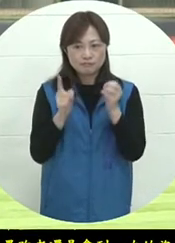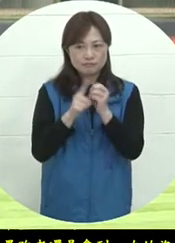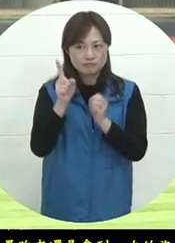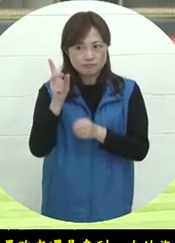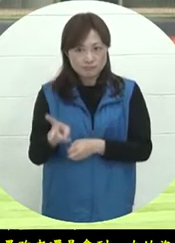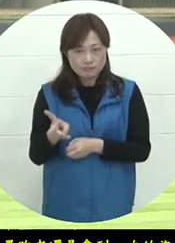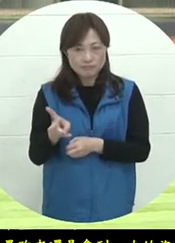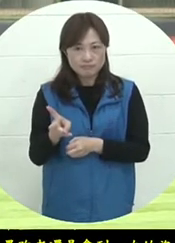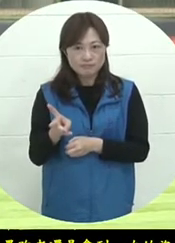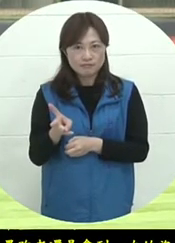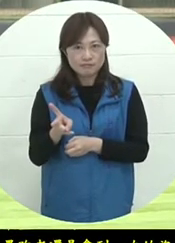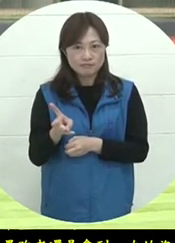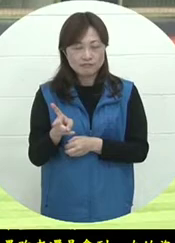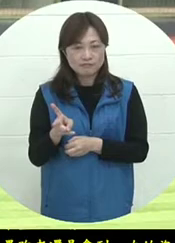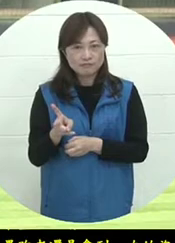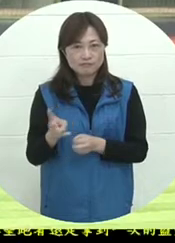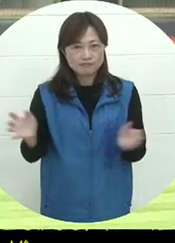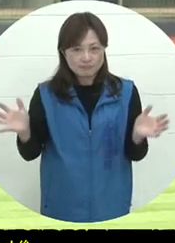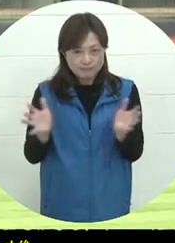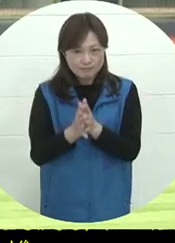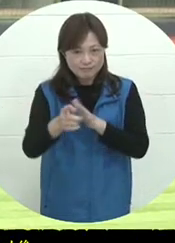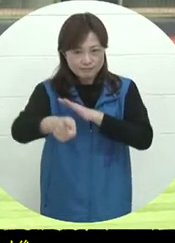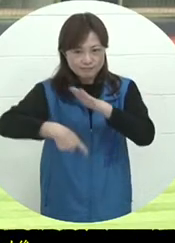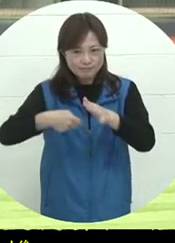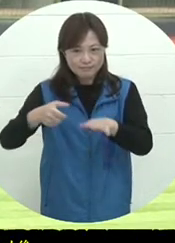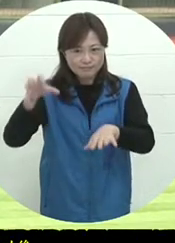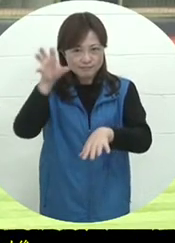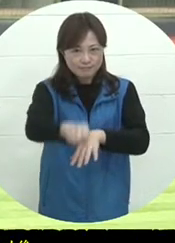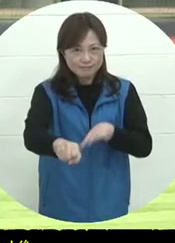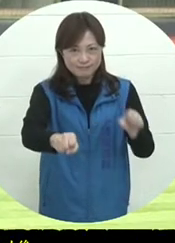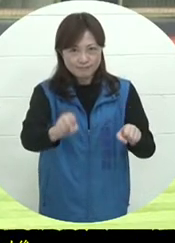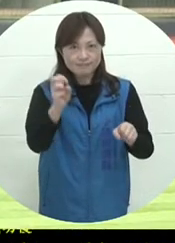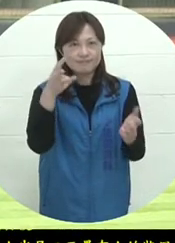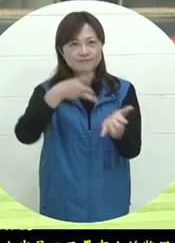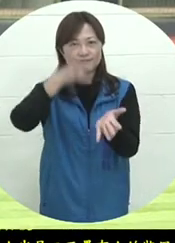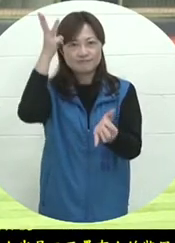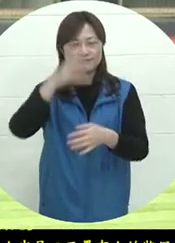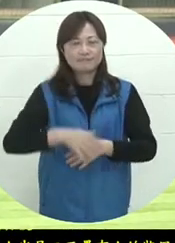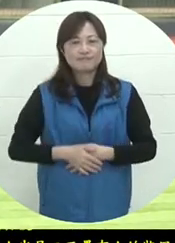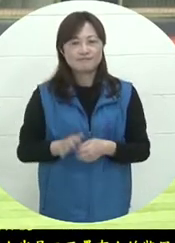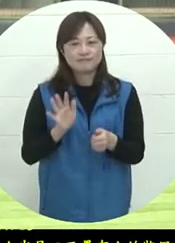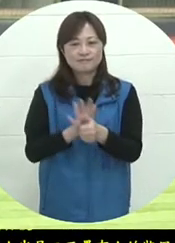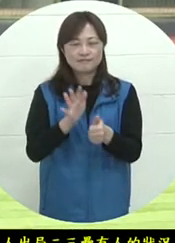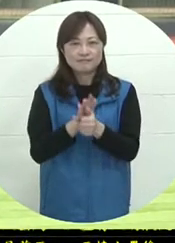a total of three stolen bases. Now, let ’s see, the team has a chance to recover from a 2-point deficit.